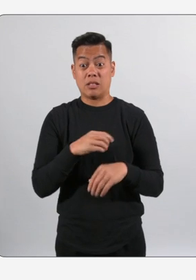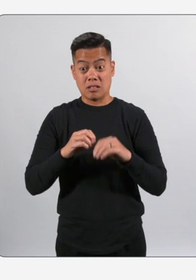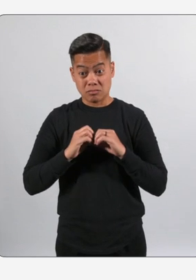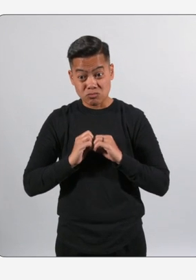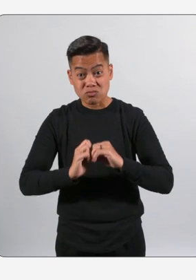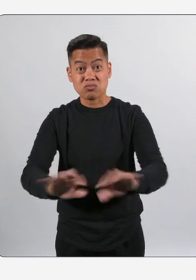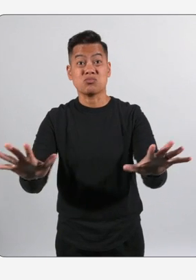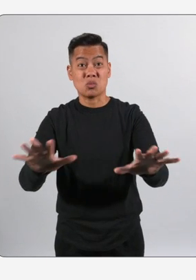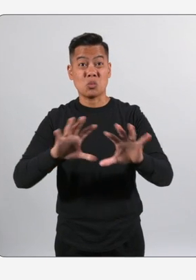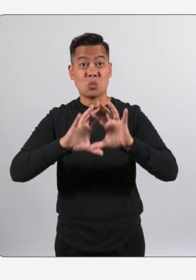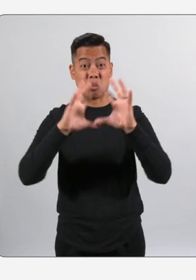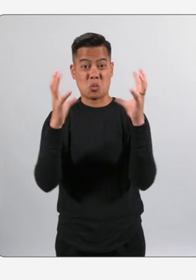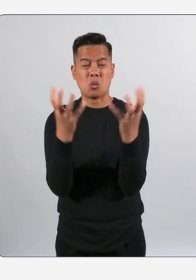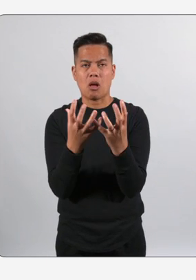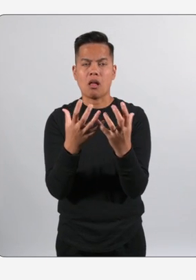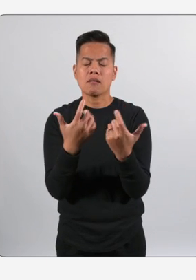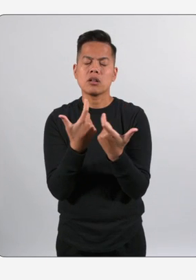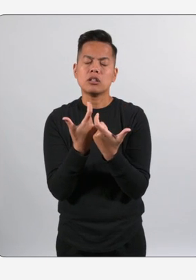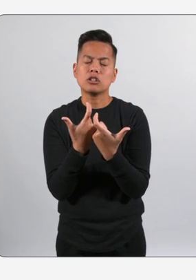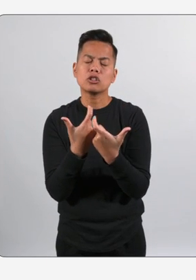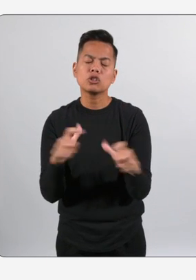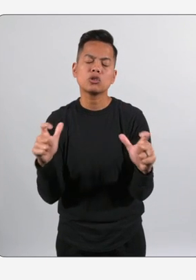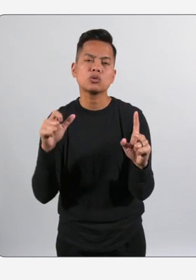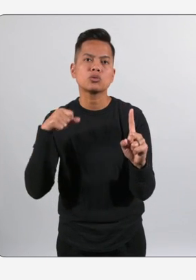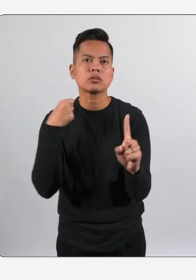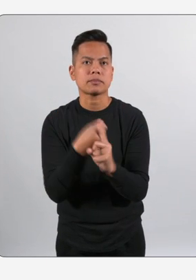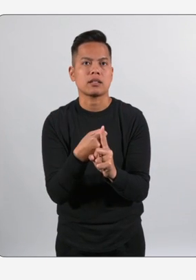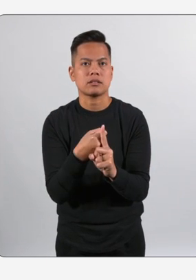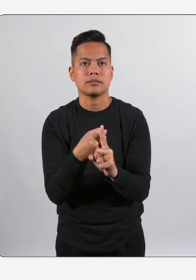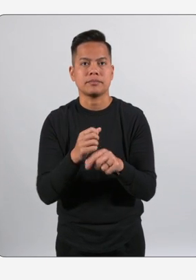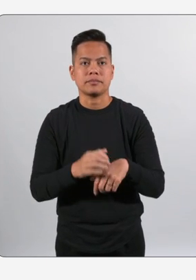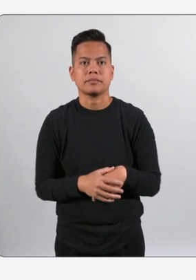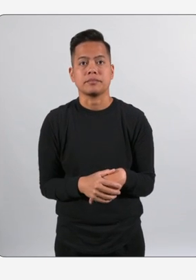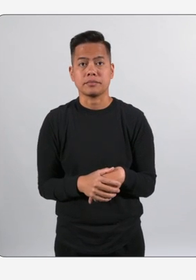the world, it has a big impact. That’s why we have to get this